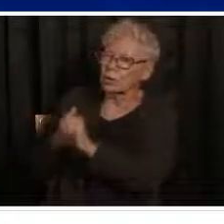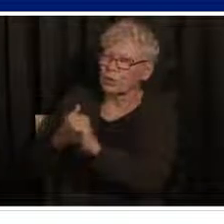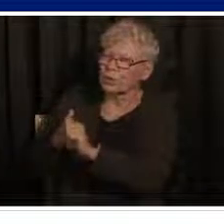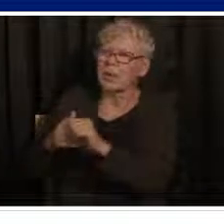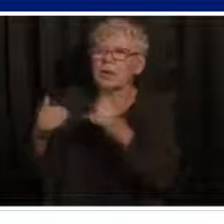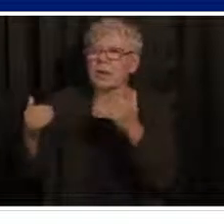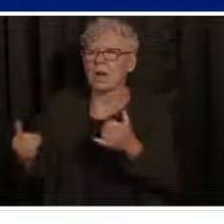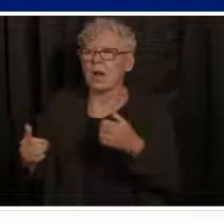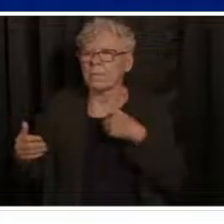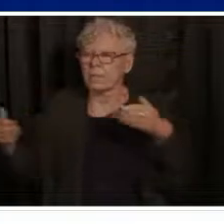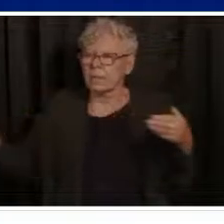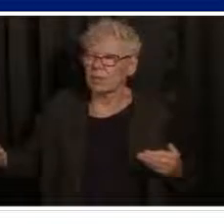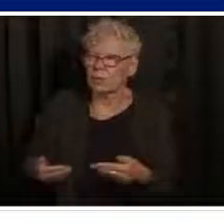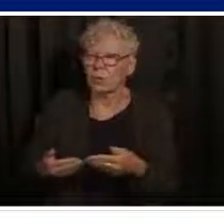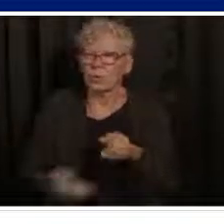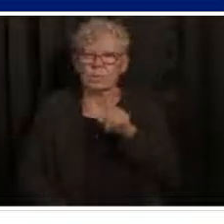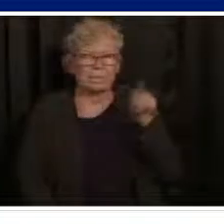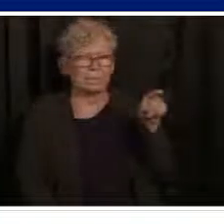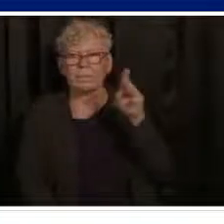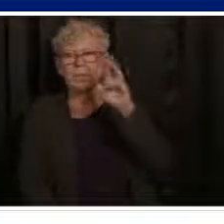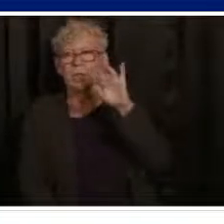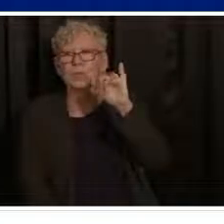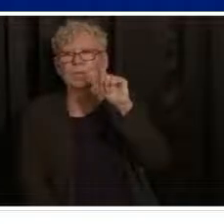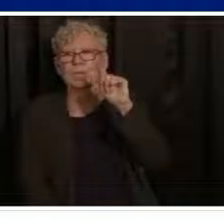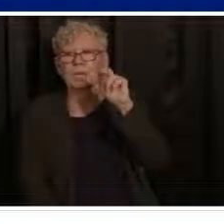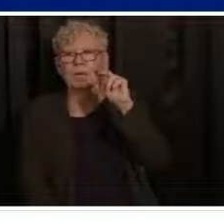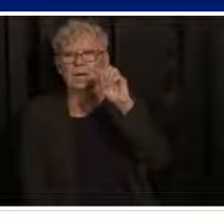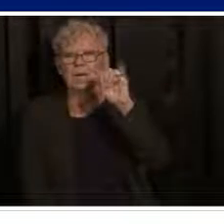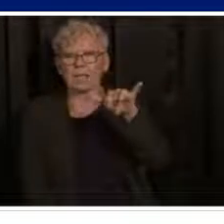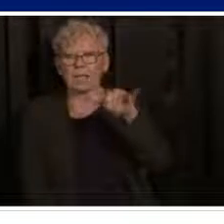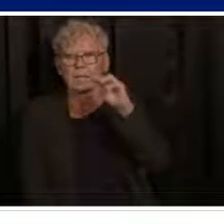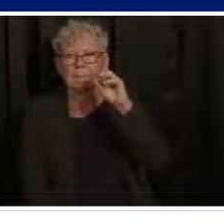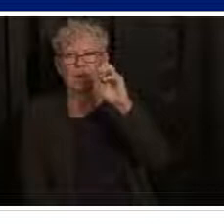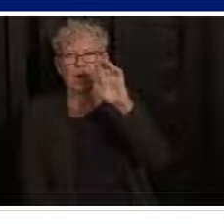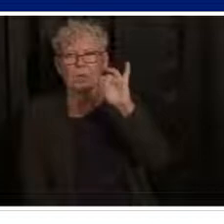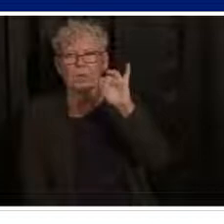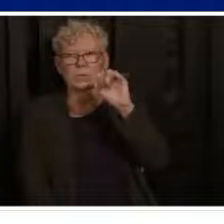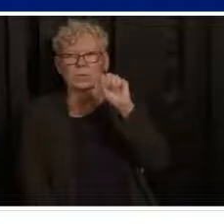introduce Brittany Morris Saunders who's head of external